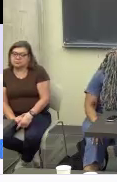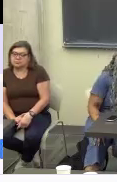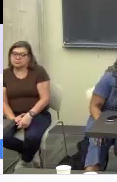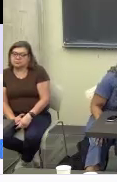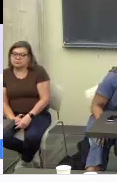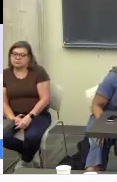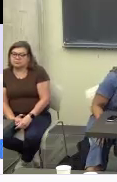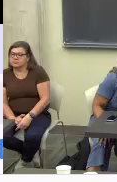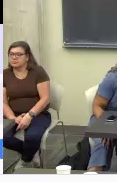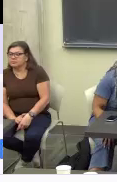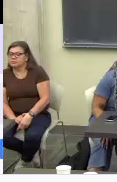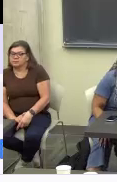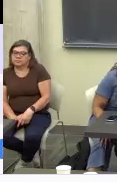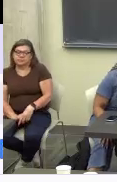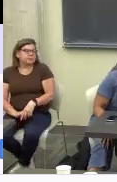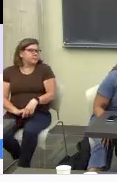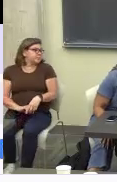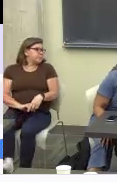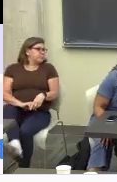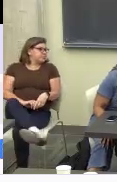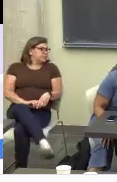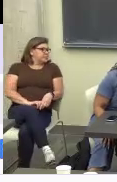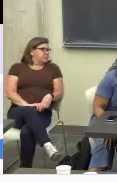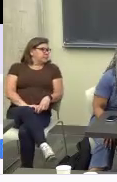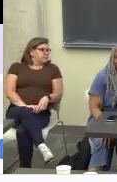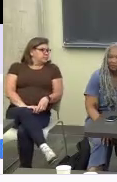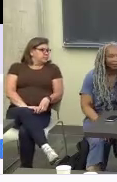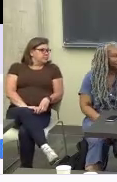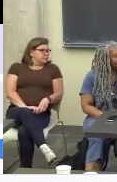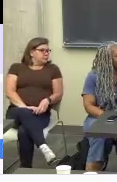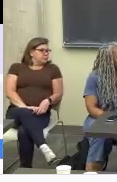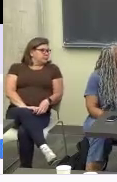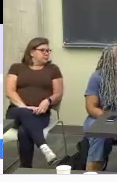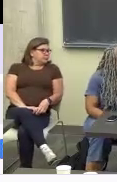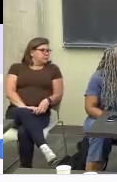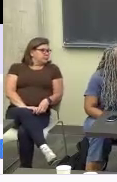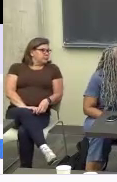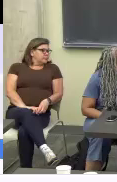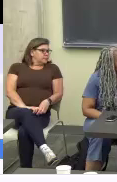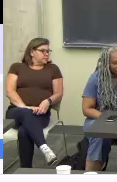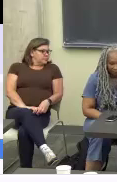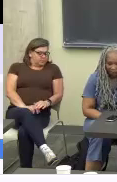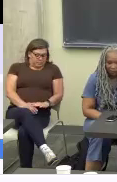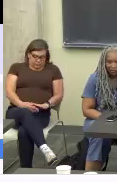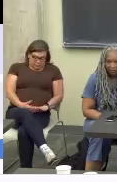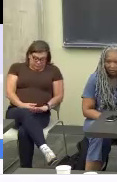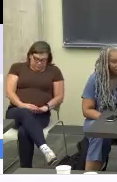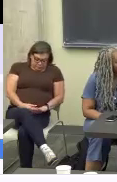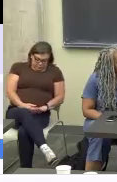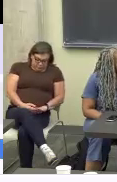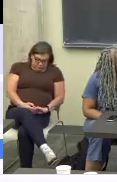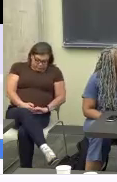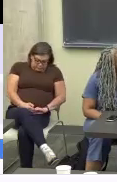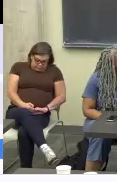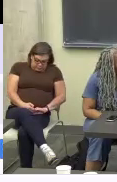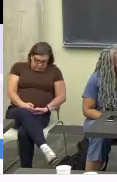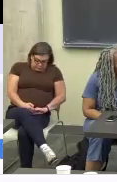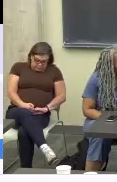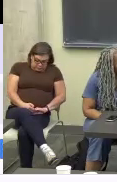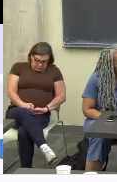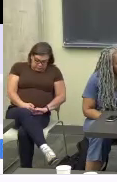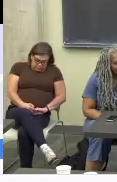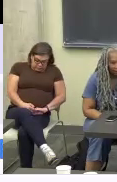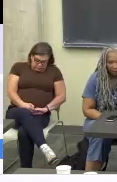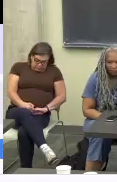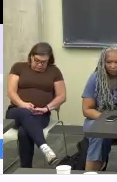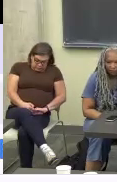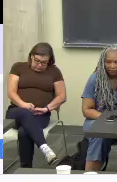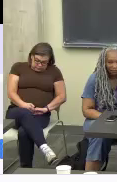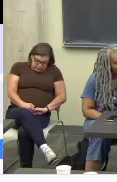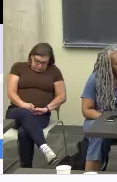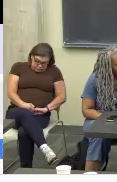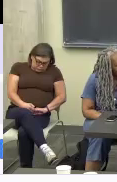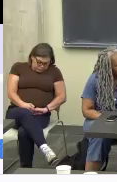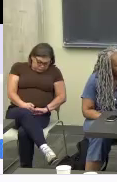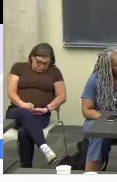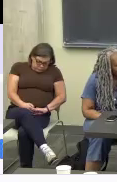Oh, sorry, you go. So let's continue this. Sharon, you said the next Accessible Canada